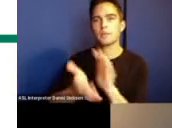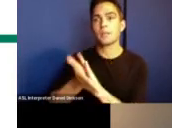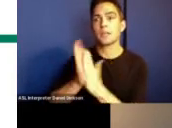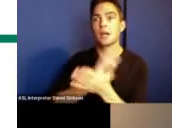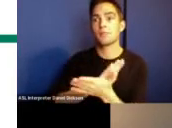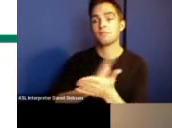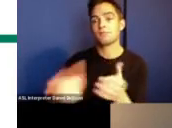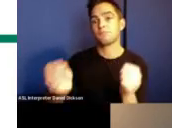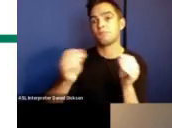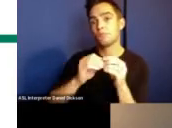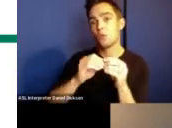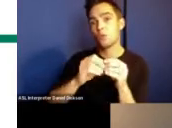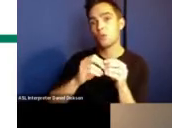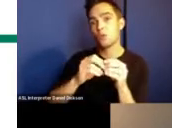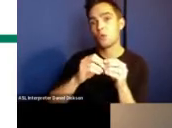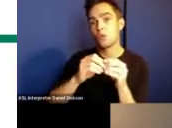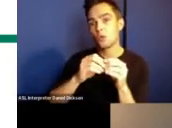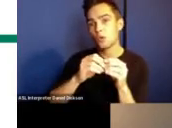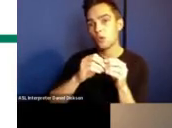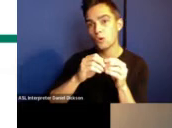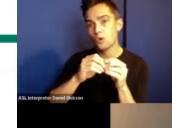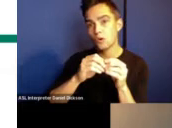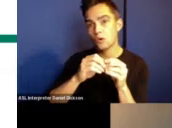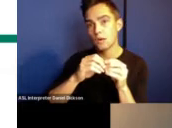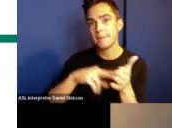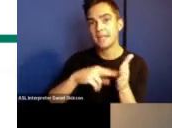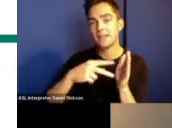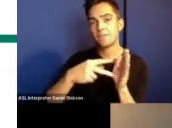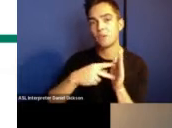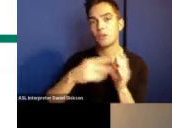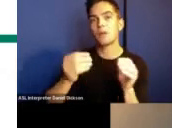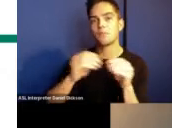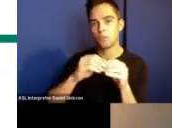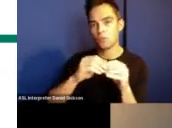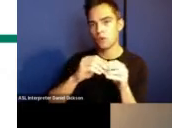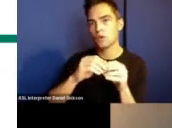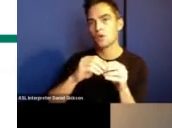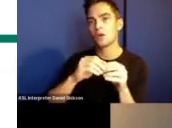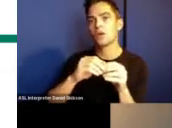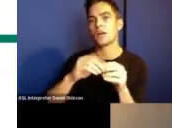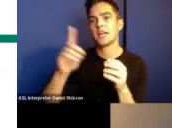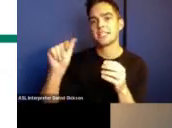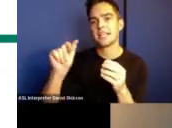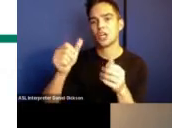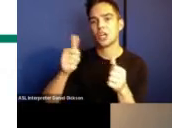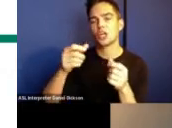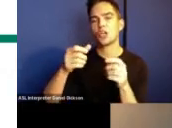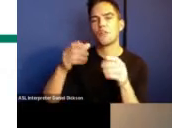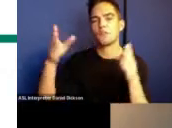more and more more data driven in our recommendations. And I